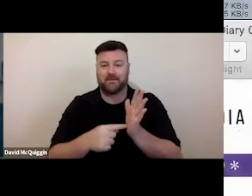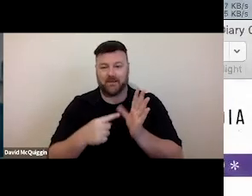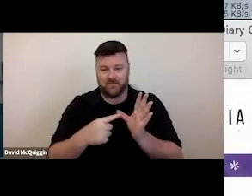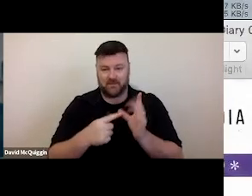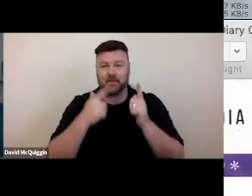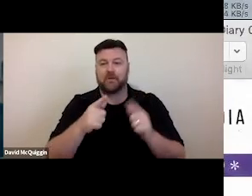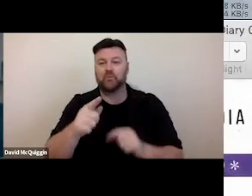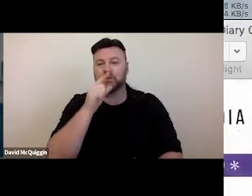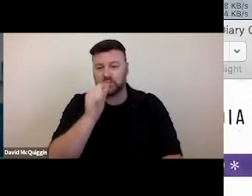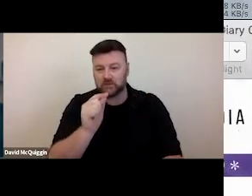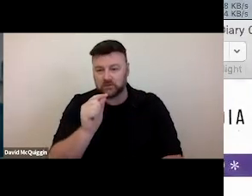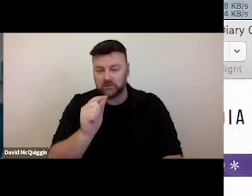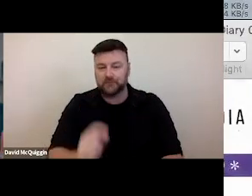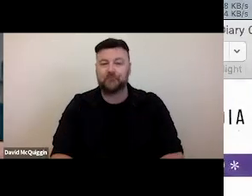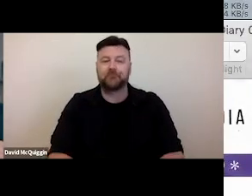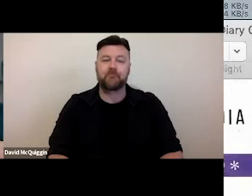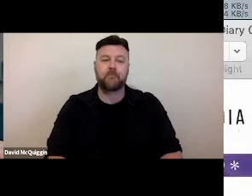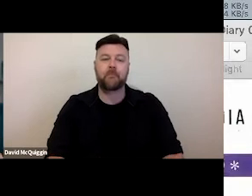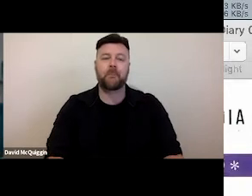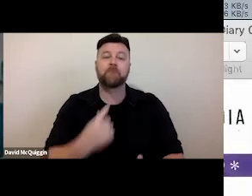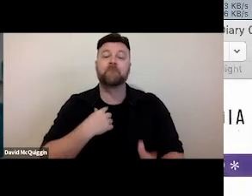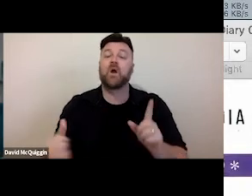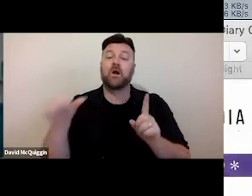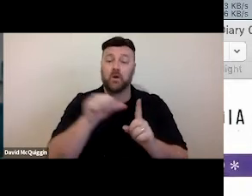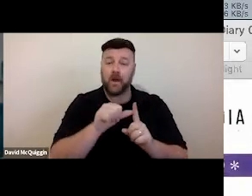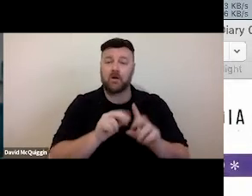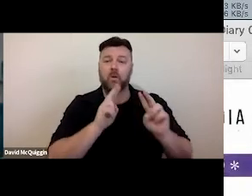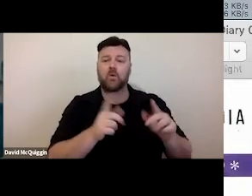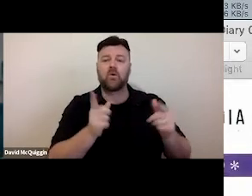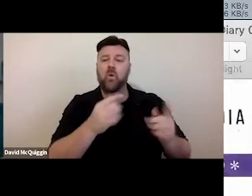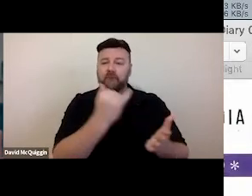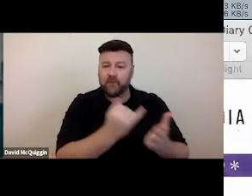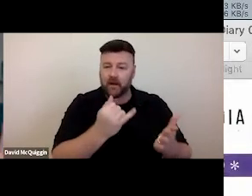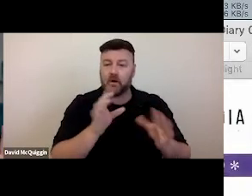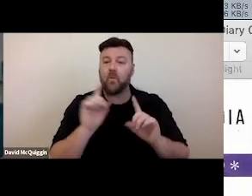I look back at what worked, what flopped. If we're